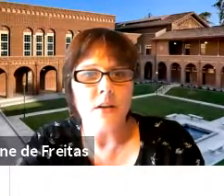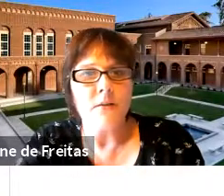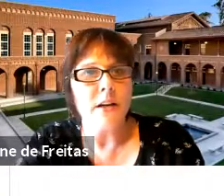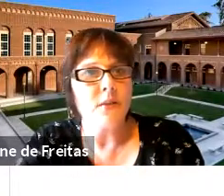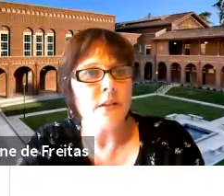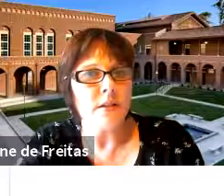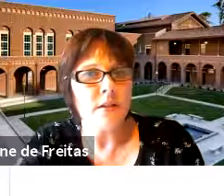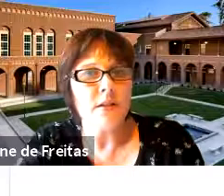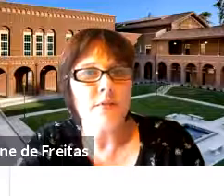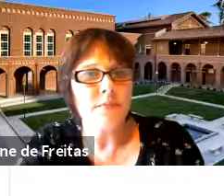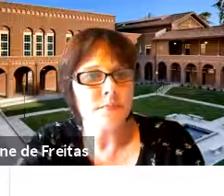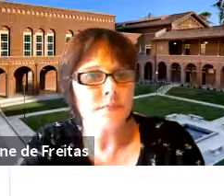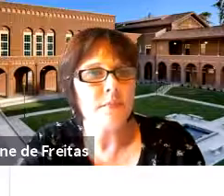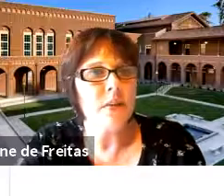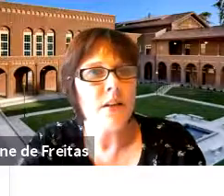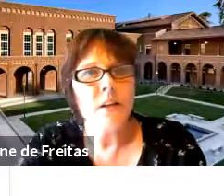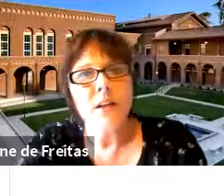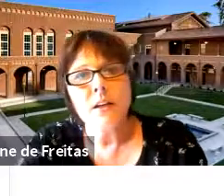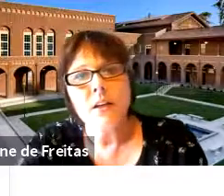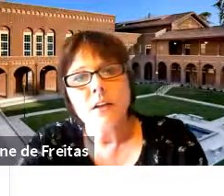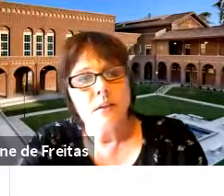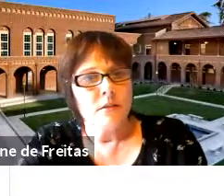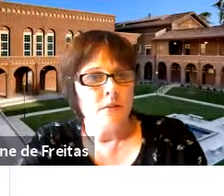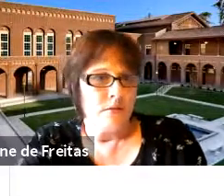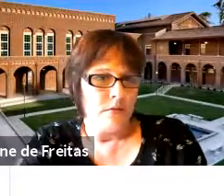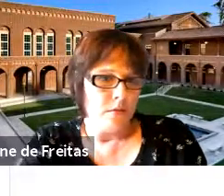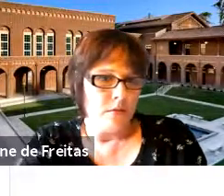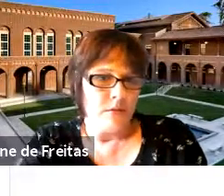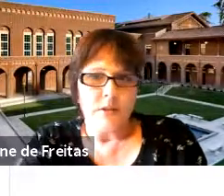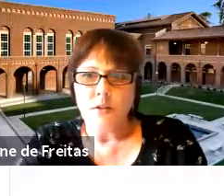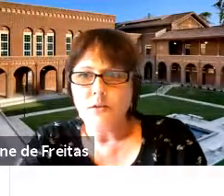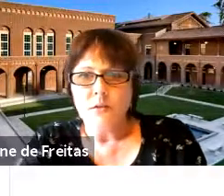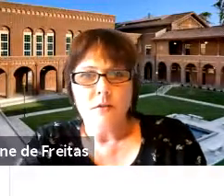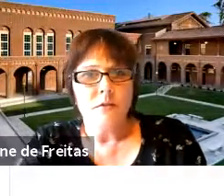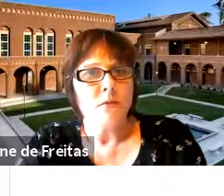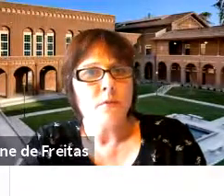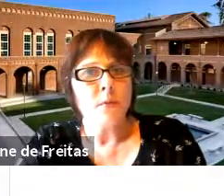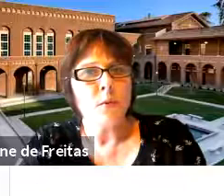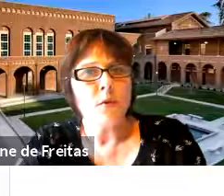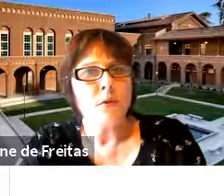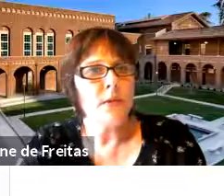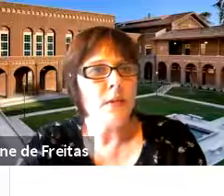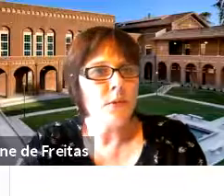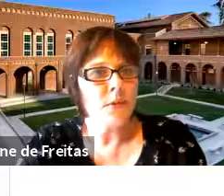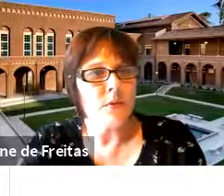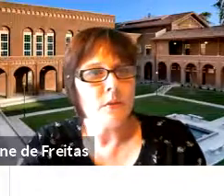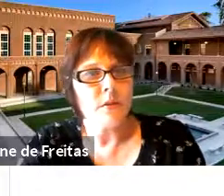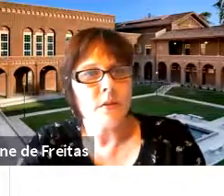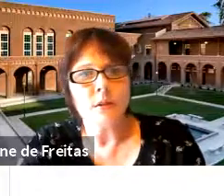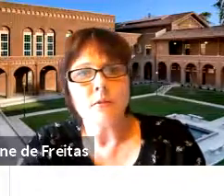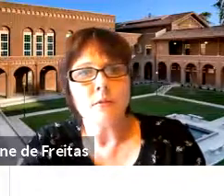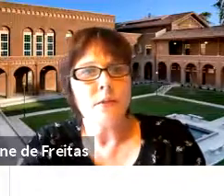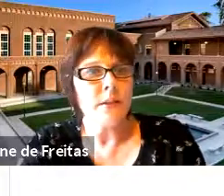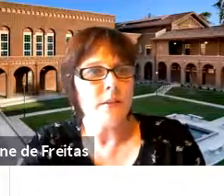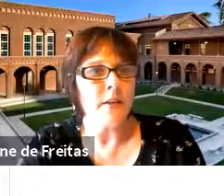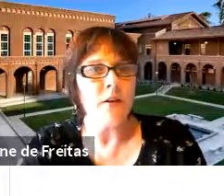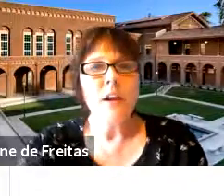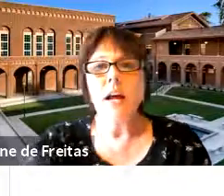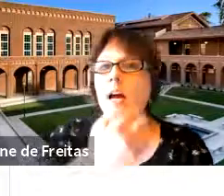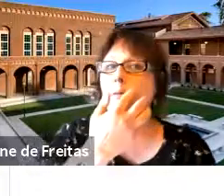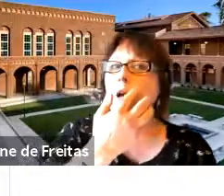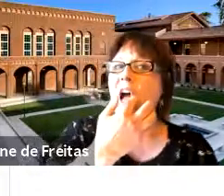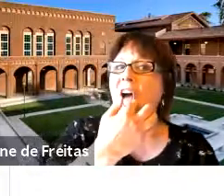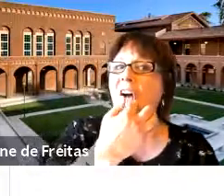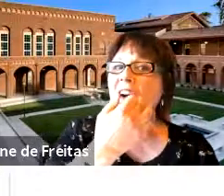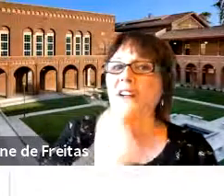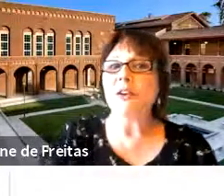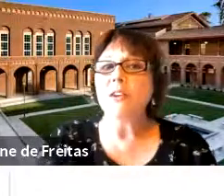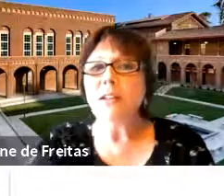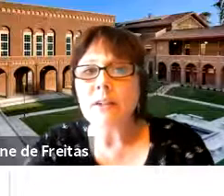All right requisites. Okay, so this? Well, my poor course hasn't come through. I will fix it right now. But I won't, because I'm going